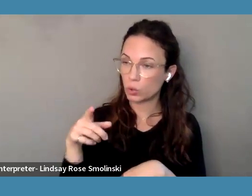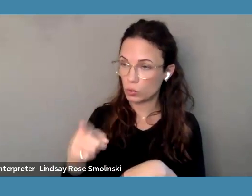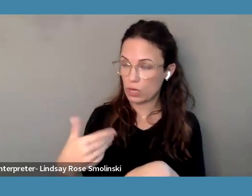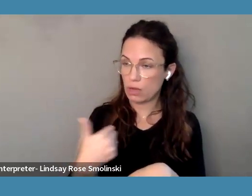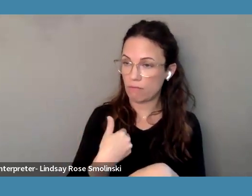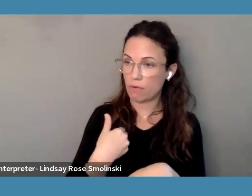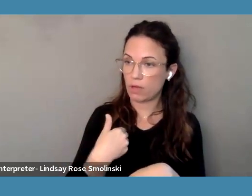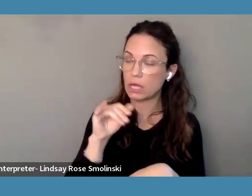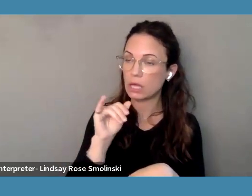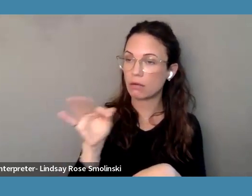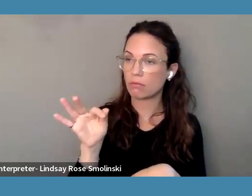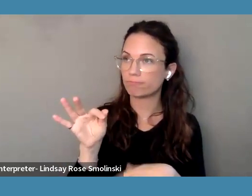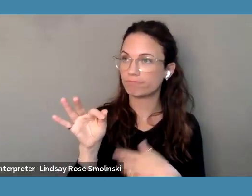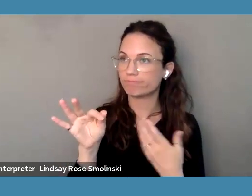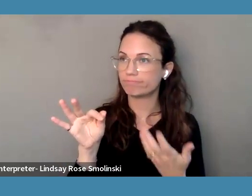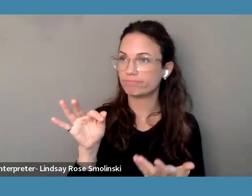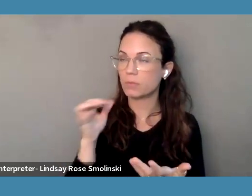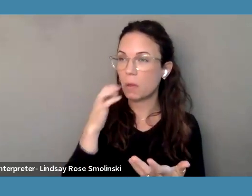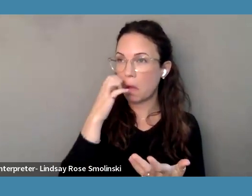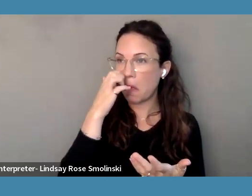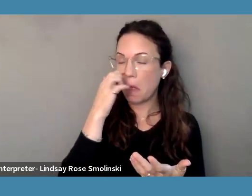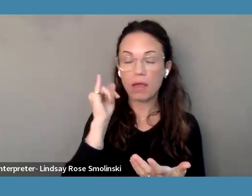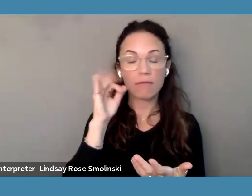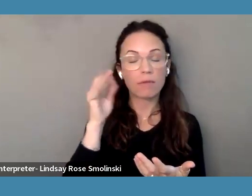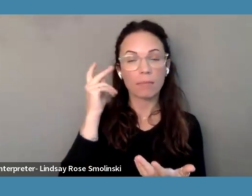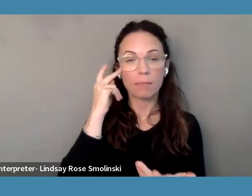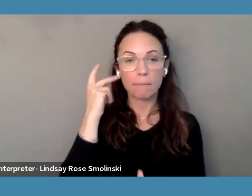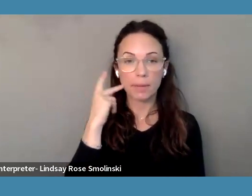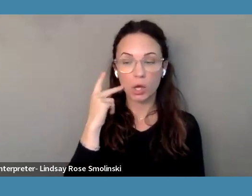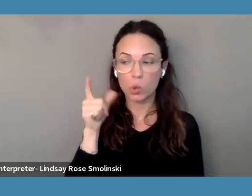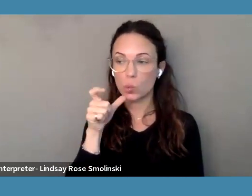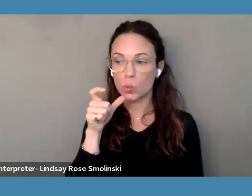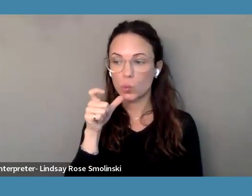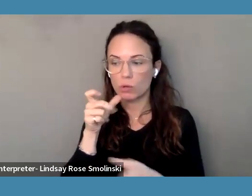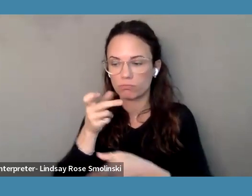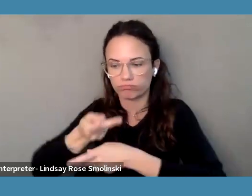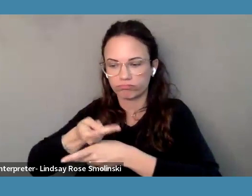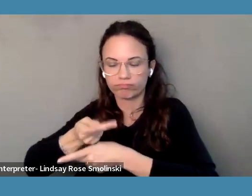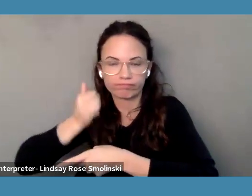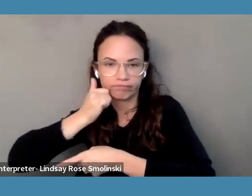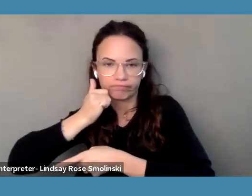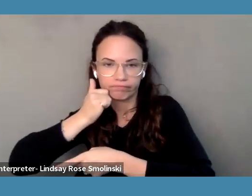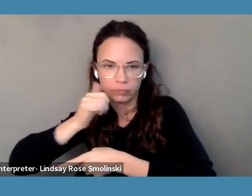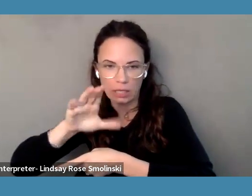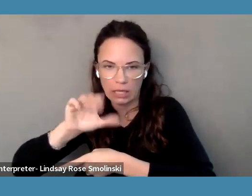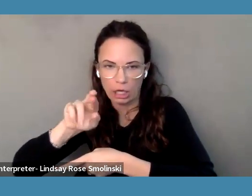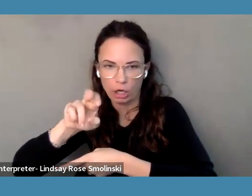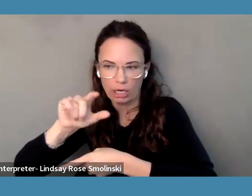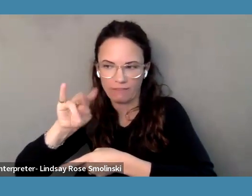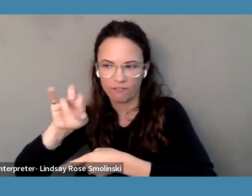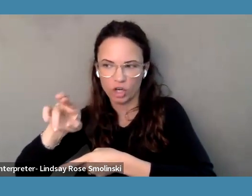if a parent who is a caregiver daily is being used as a witness?